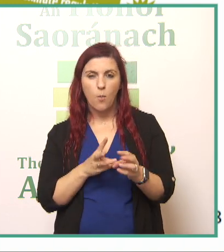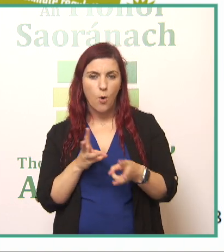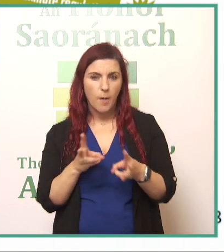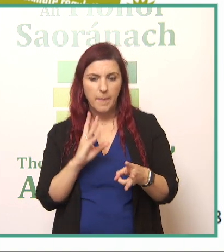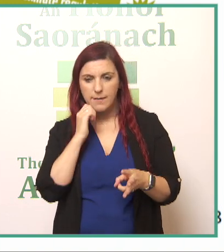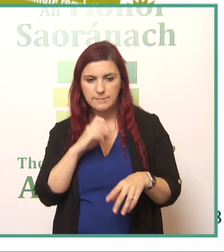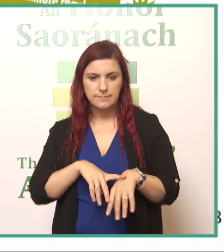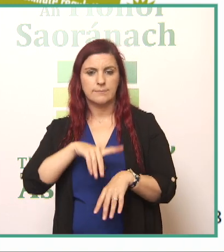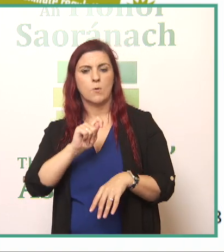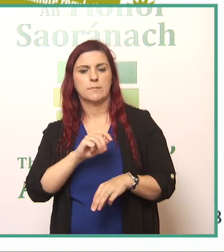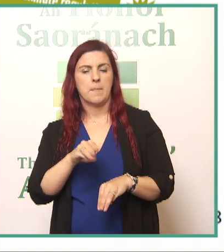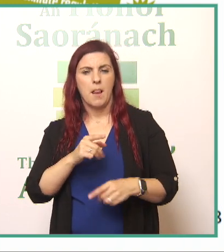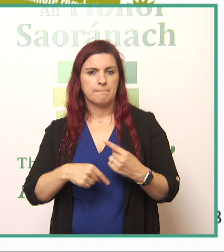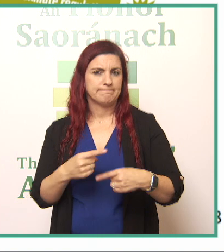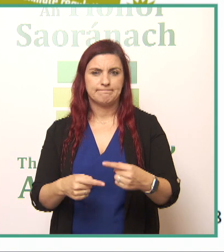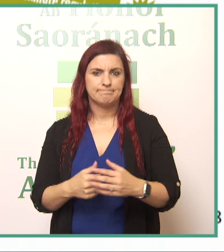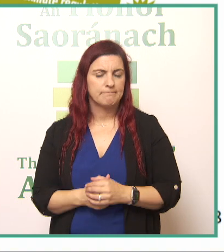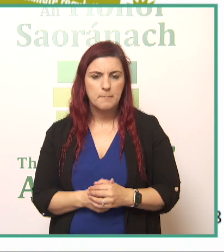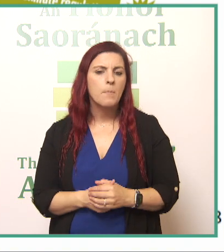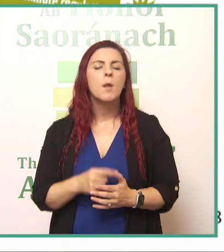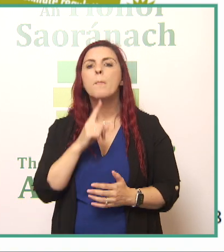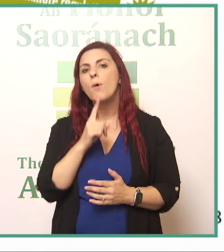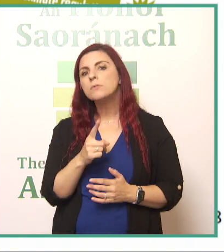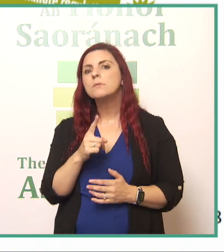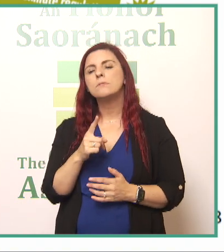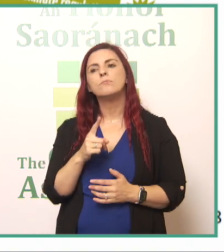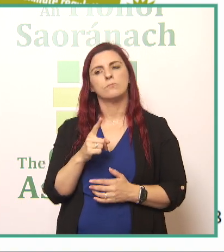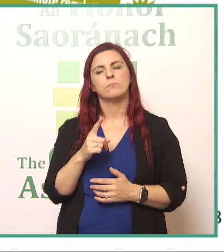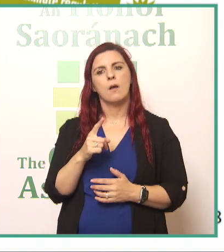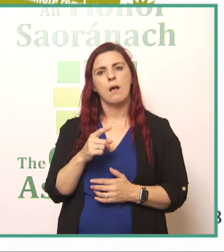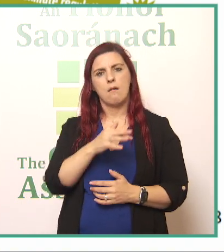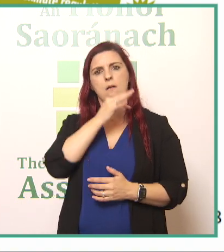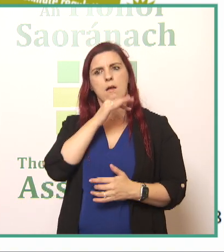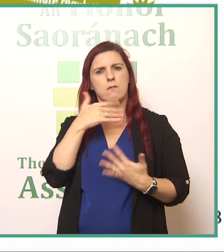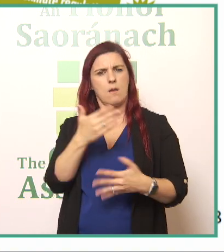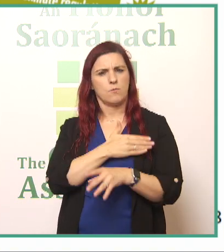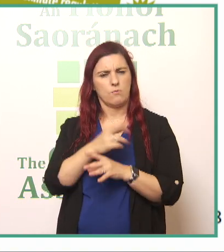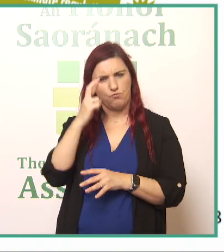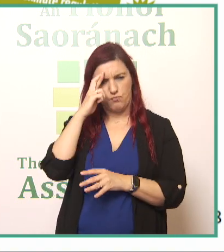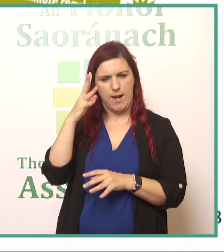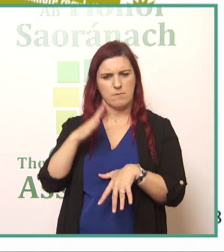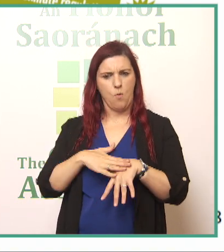Farm job as well I suppose the growing realization is that biodiversity isn't just something that's